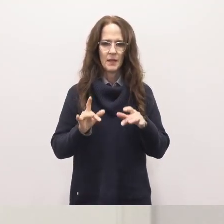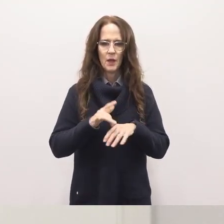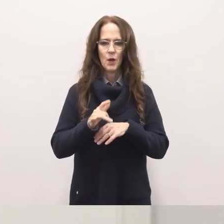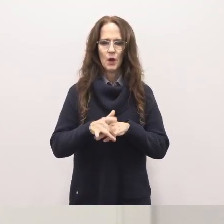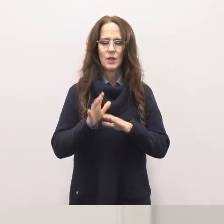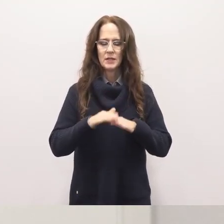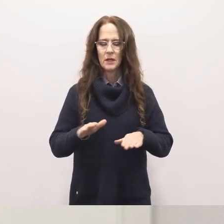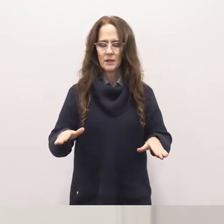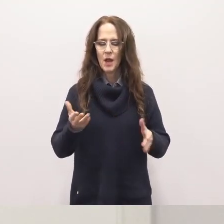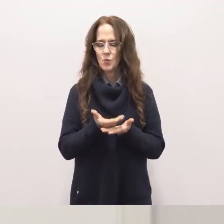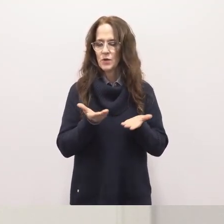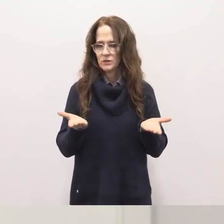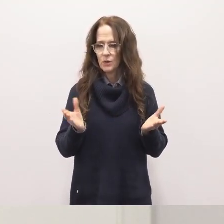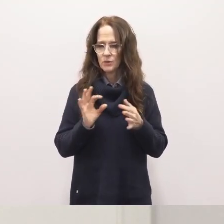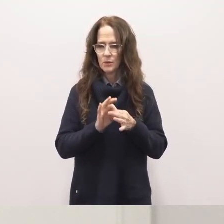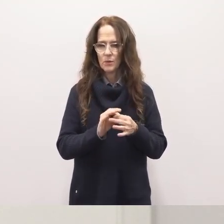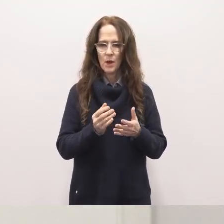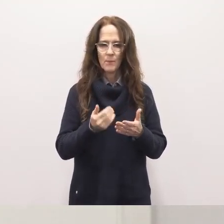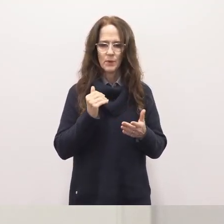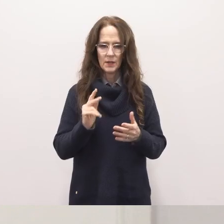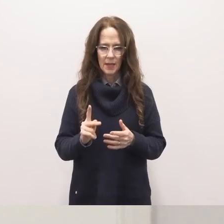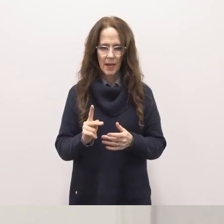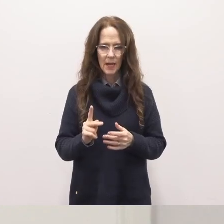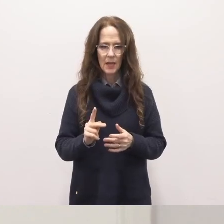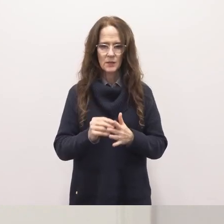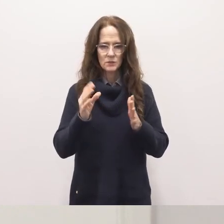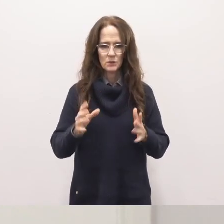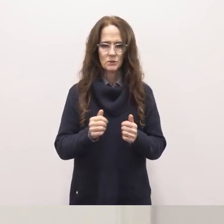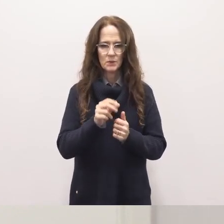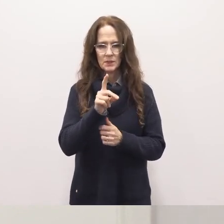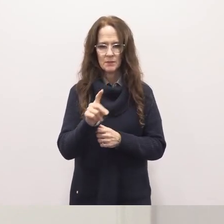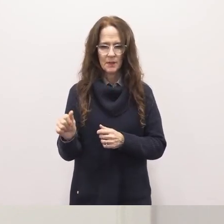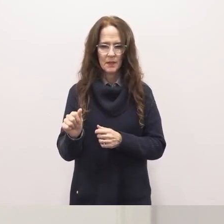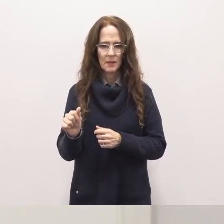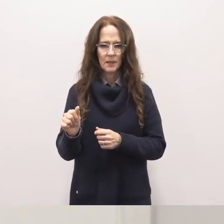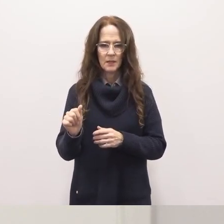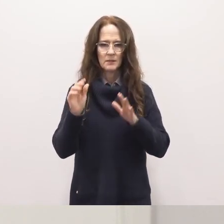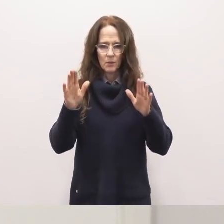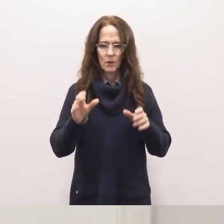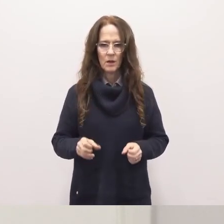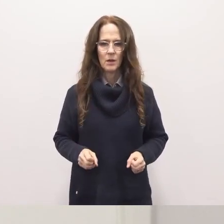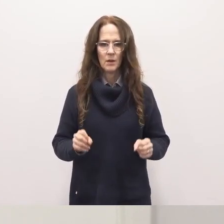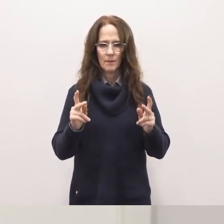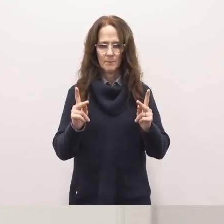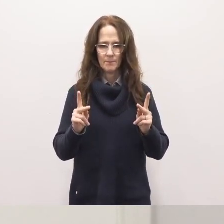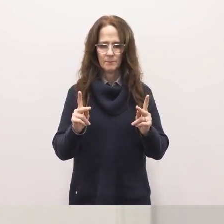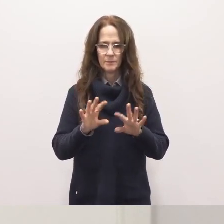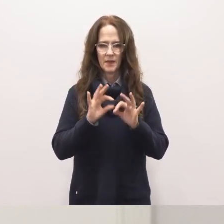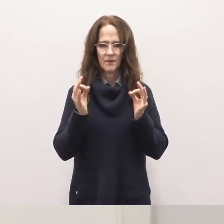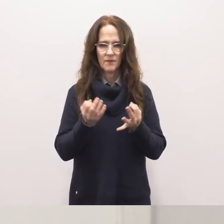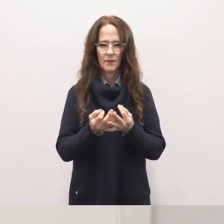and resources around pre-K and for students with disabilities. So wonderful opportunity for families with young children